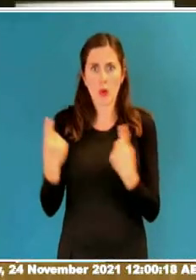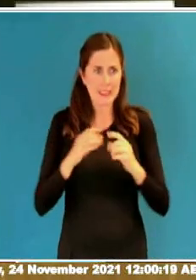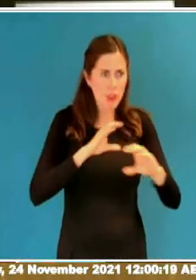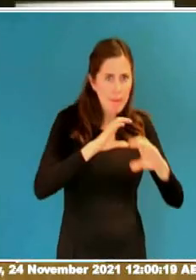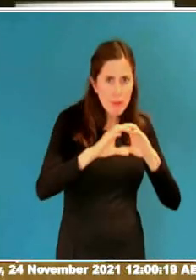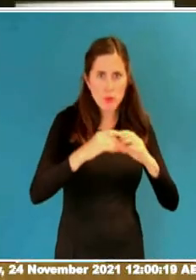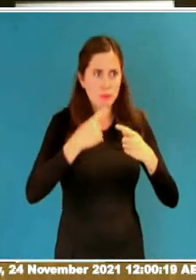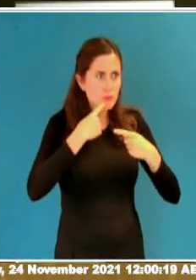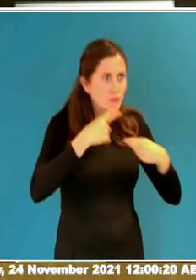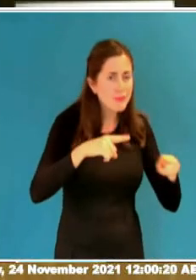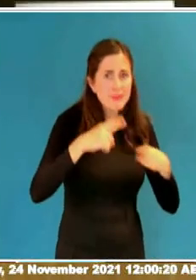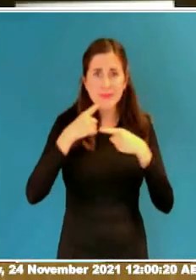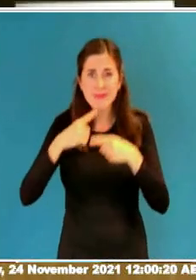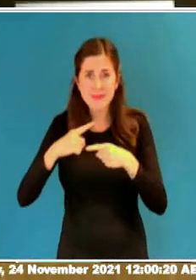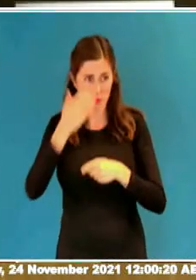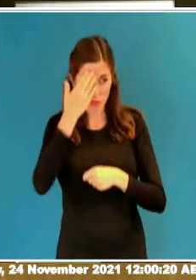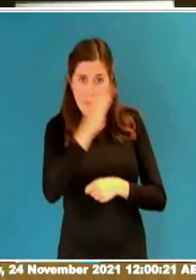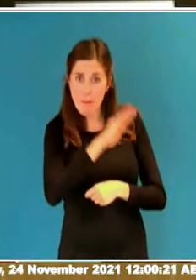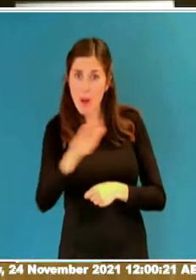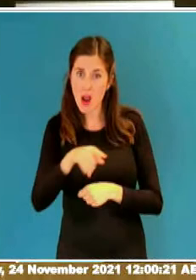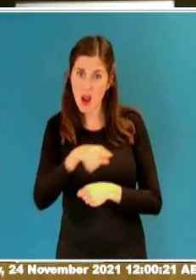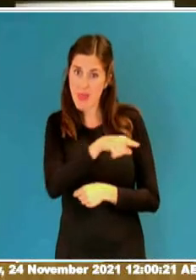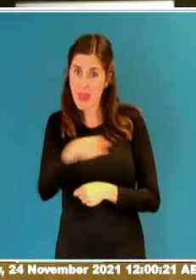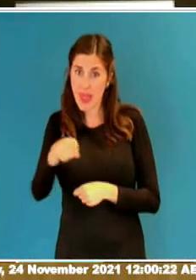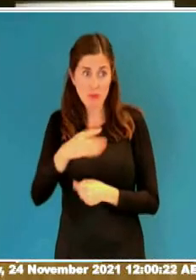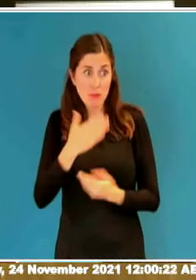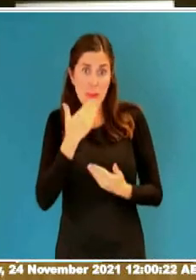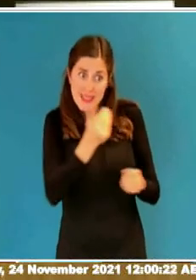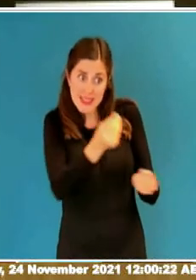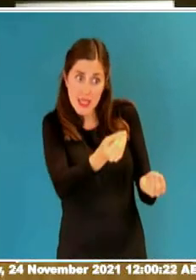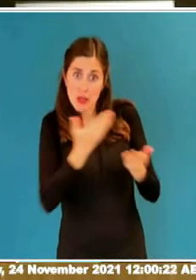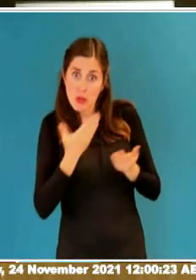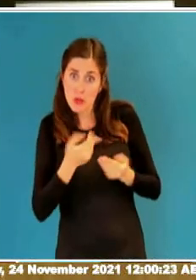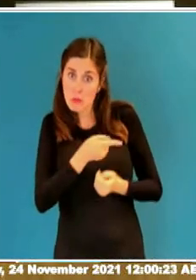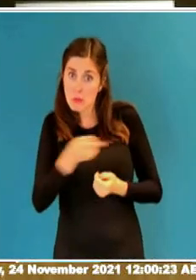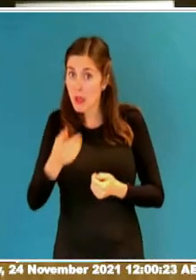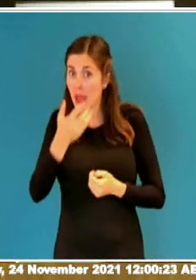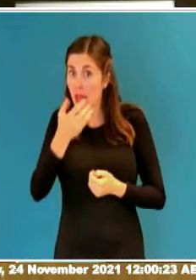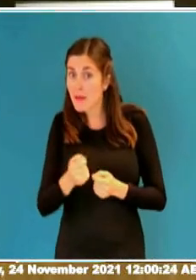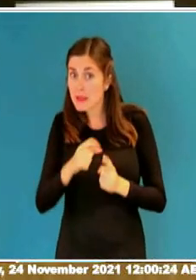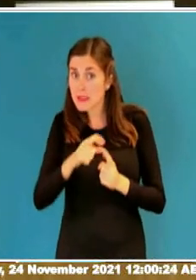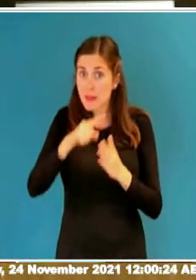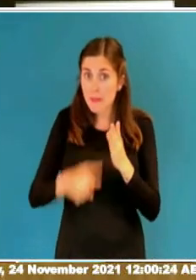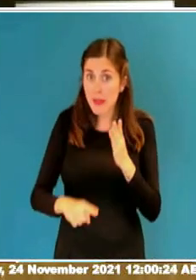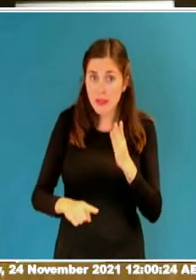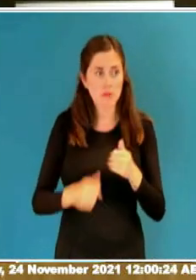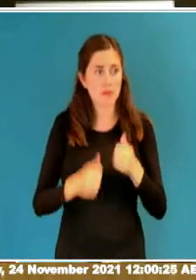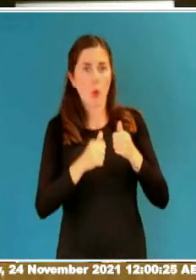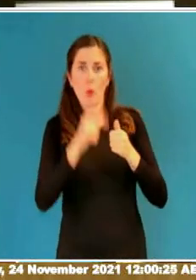disclosing diversity status to assist us in planning and providing support so that we can